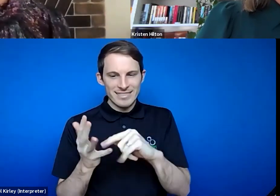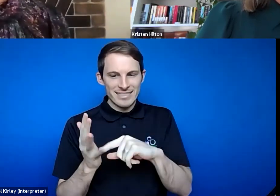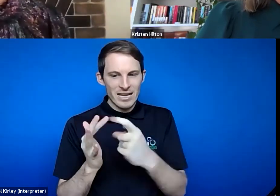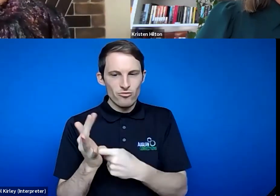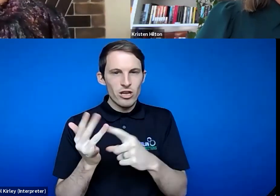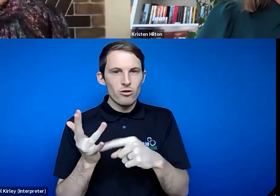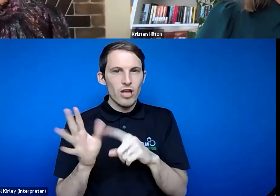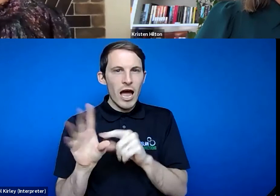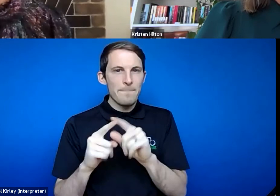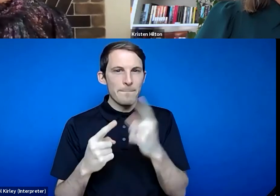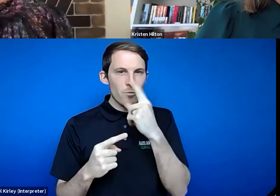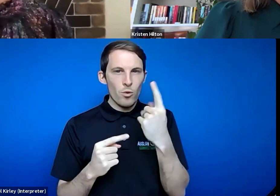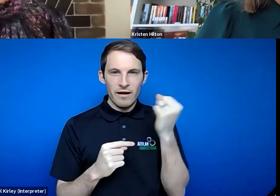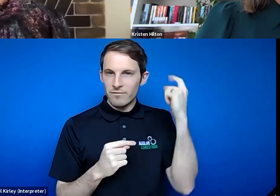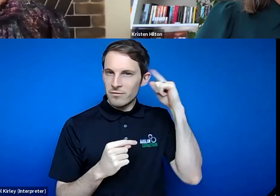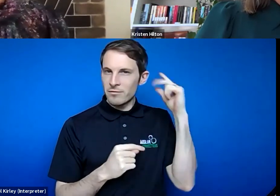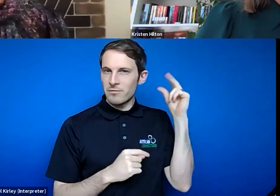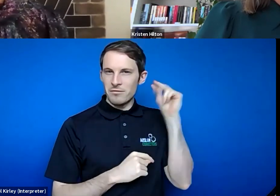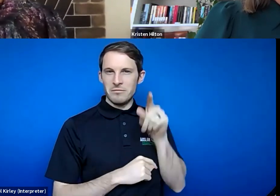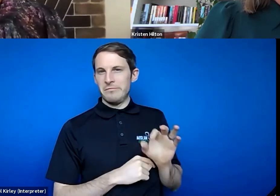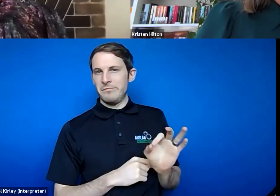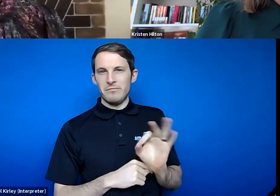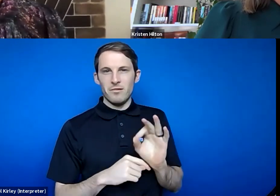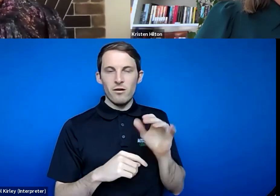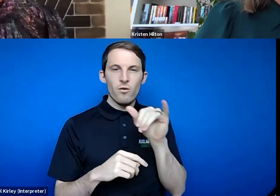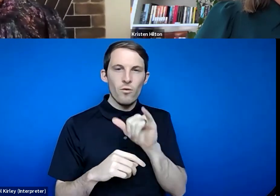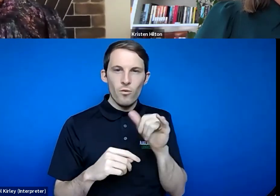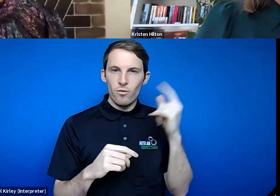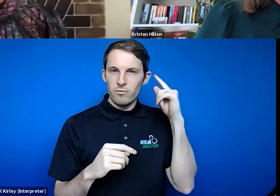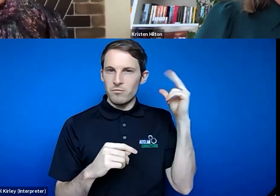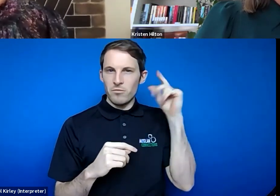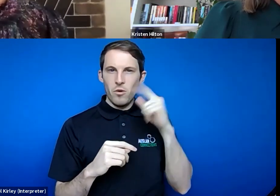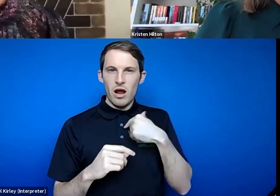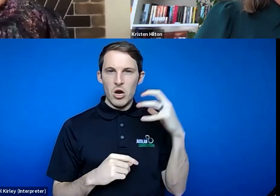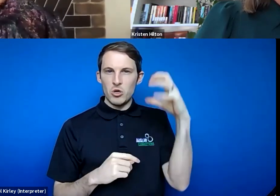in the back of our brain that tell us what we should assume about men and what we should